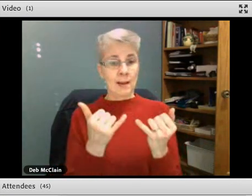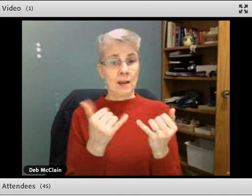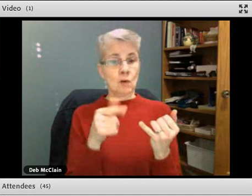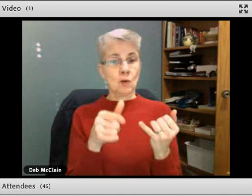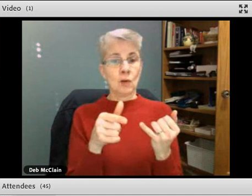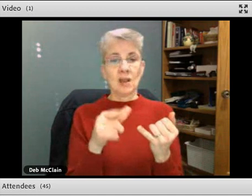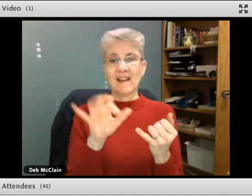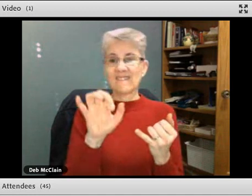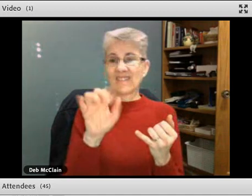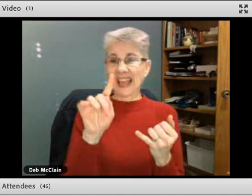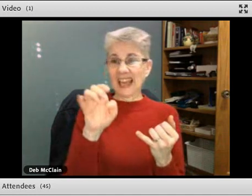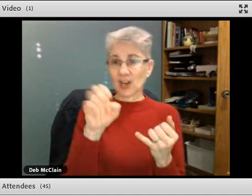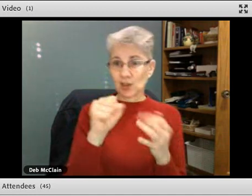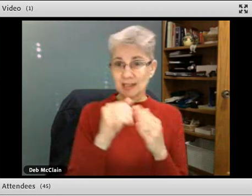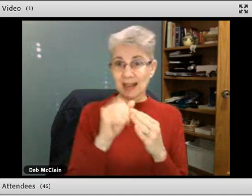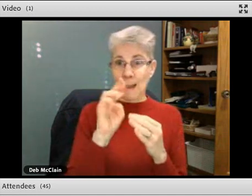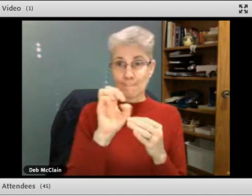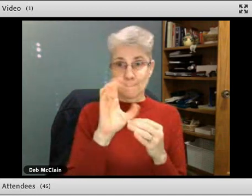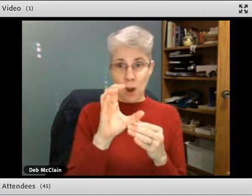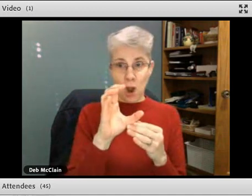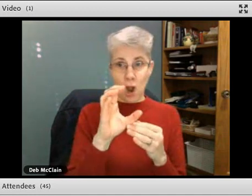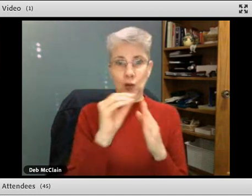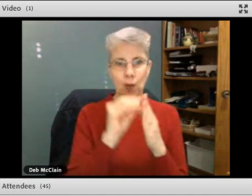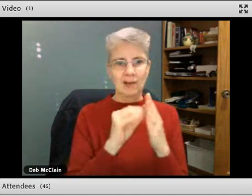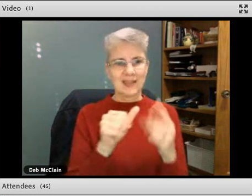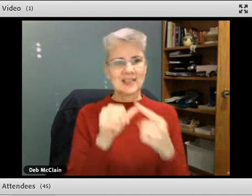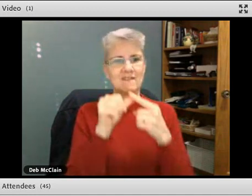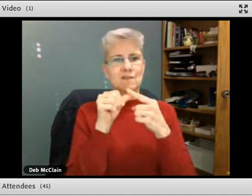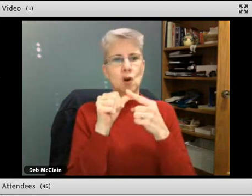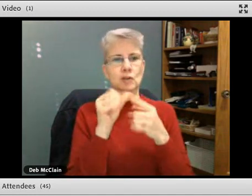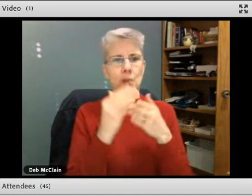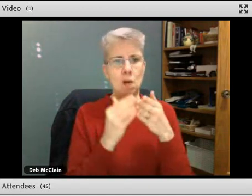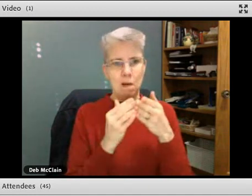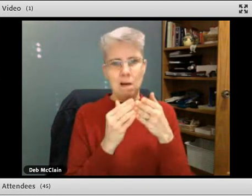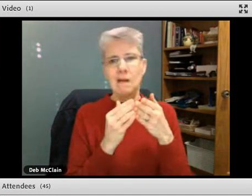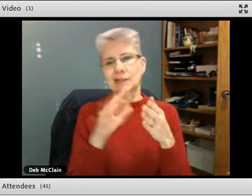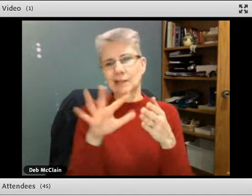that's the first part, kind of. Yes, you can have a summary statement